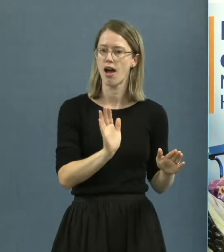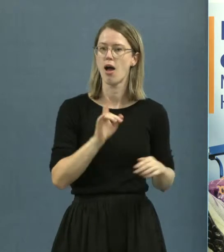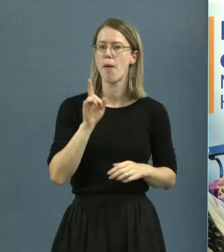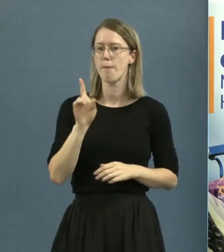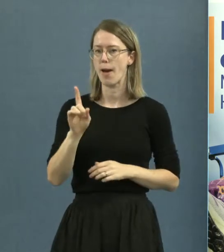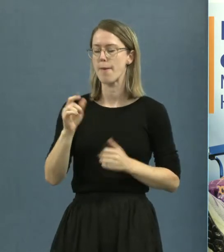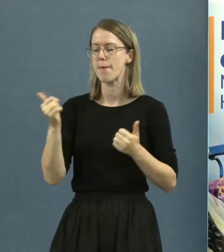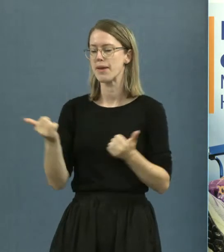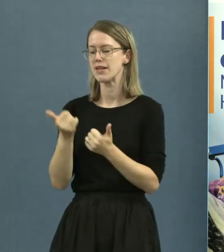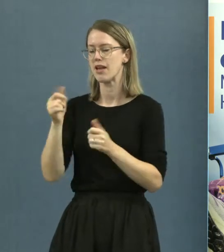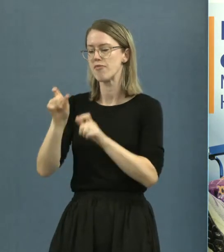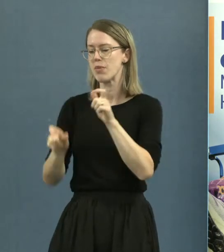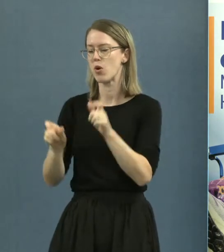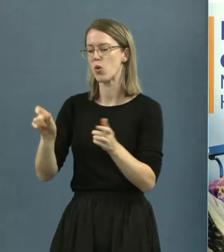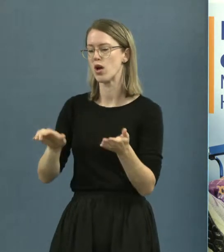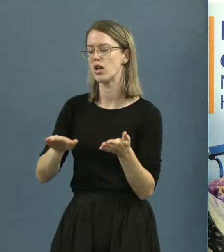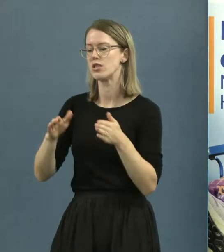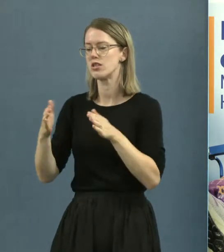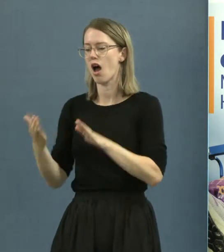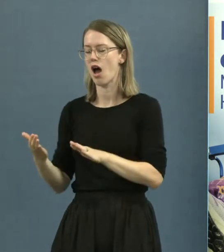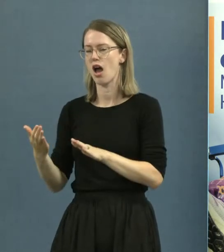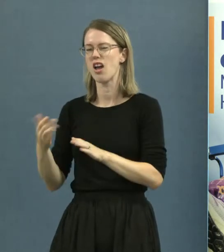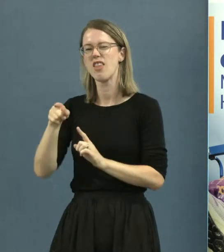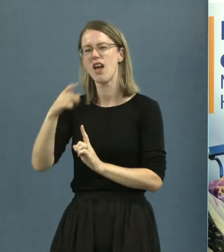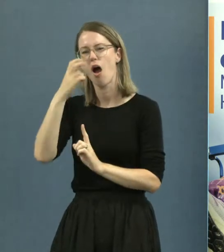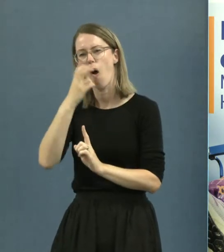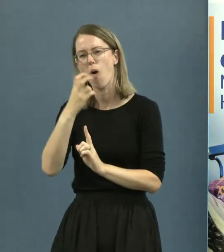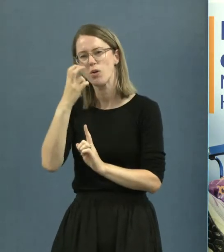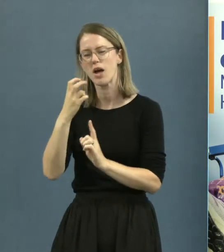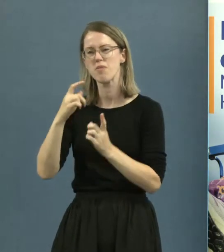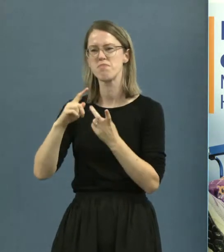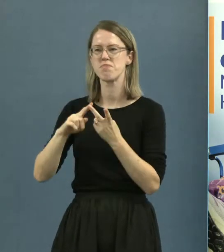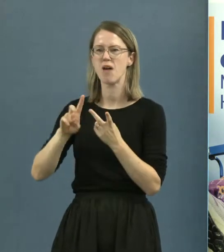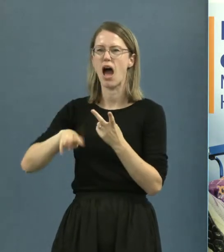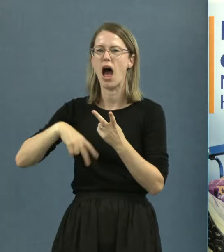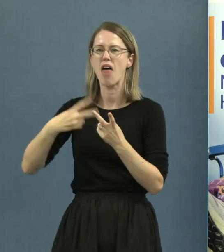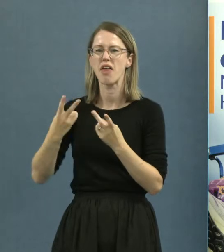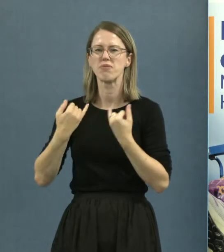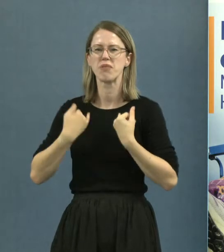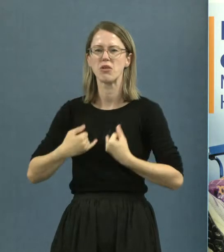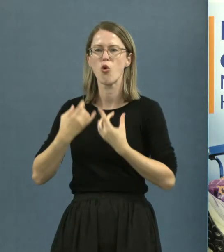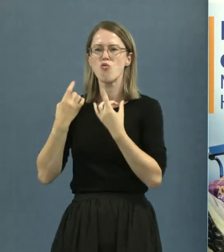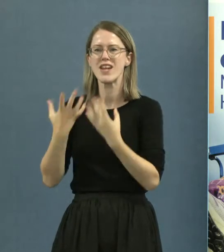people who are dying with COVID-19 who are older, and may